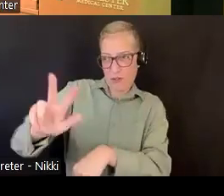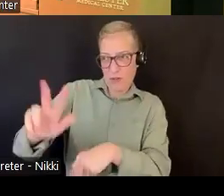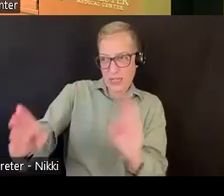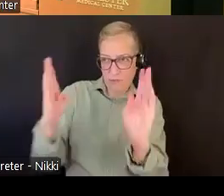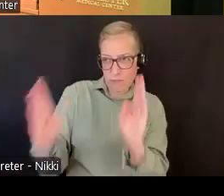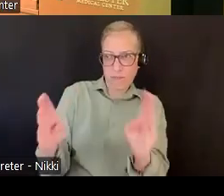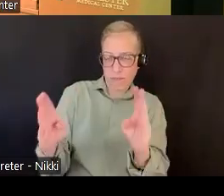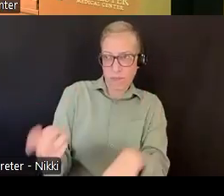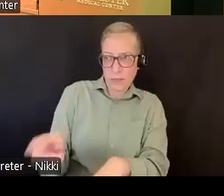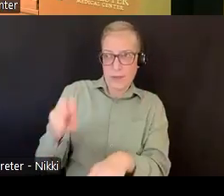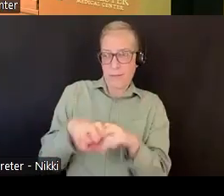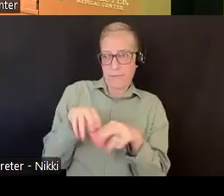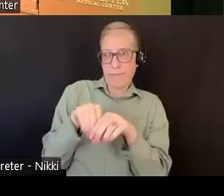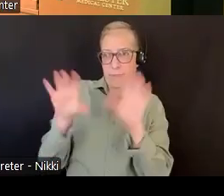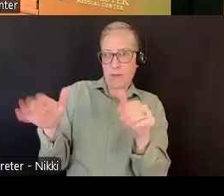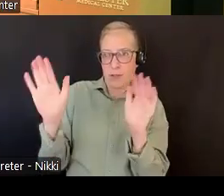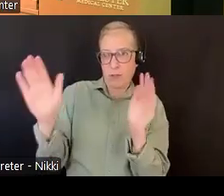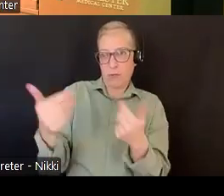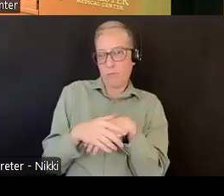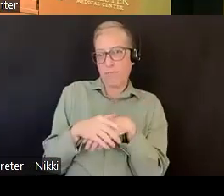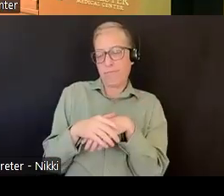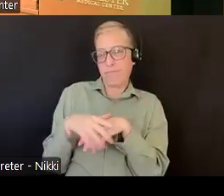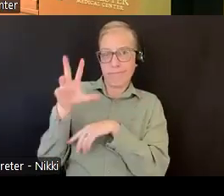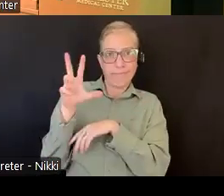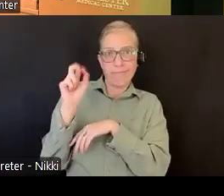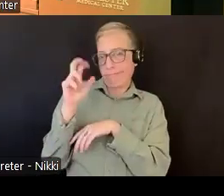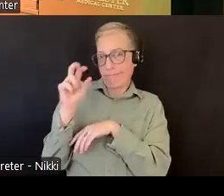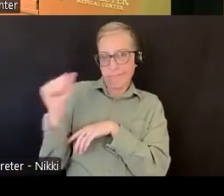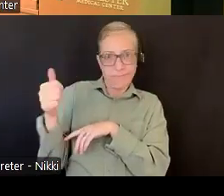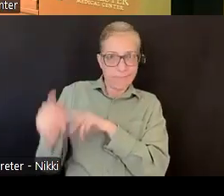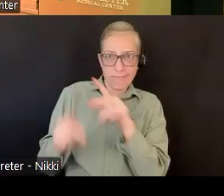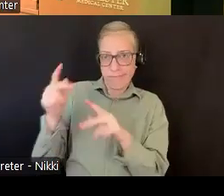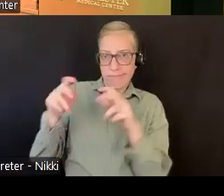they're going to look at you like you're from Mars. It's not going to work. that fundamentally